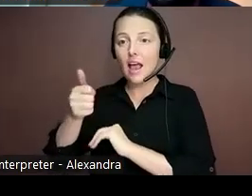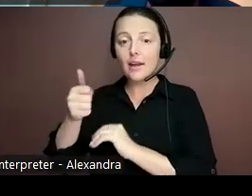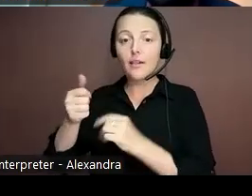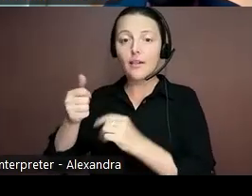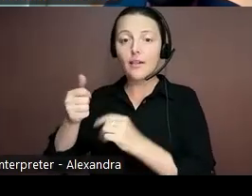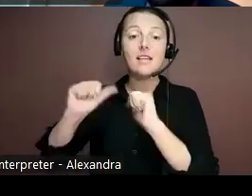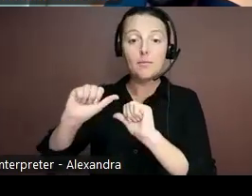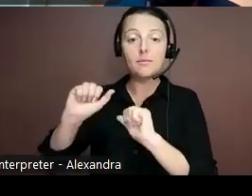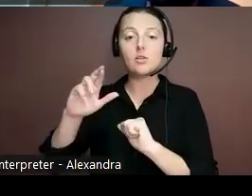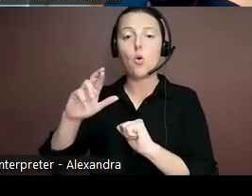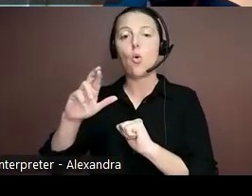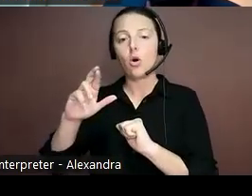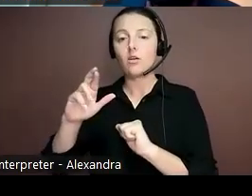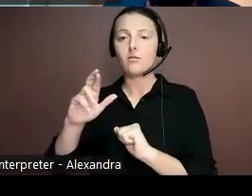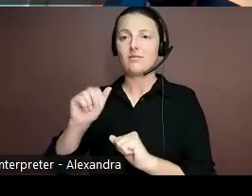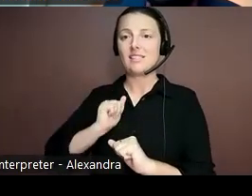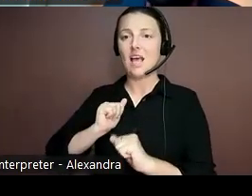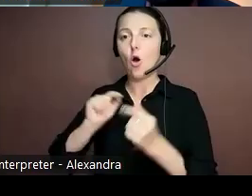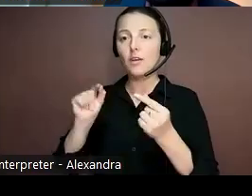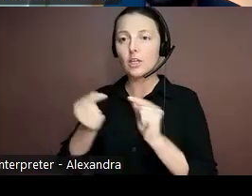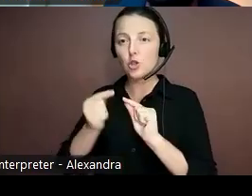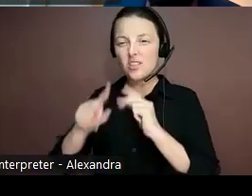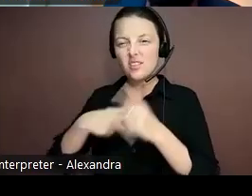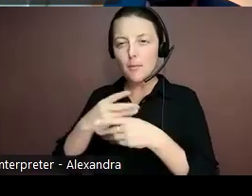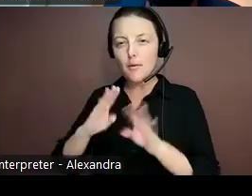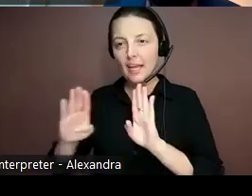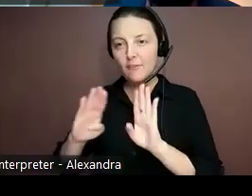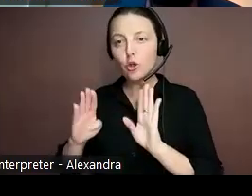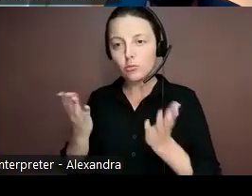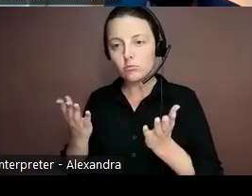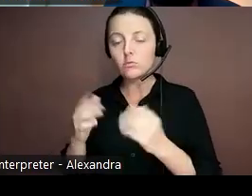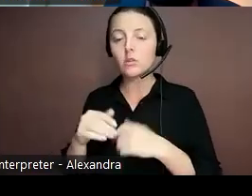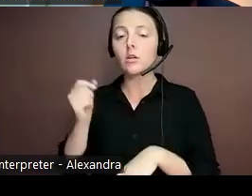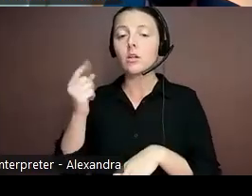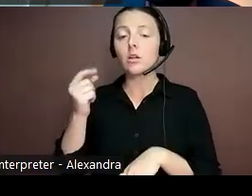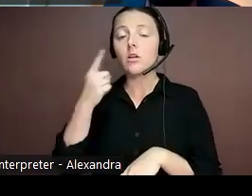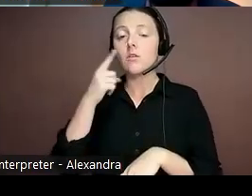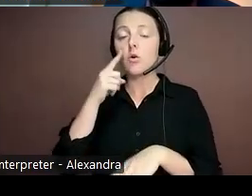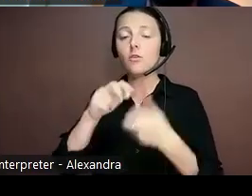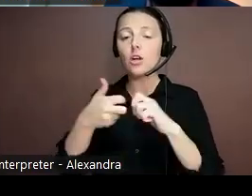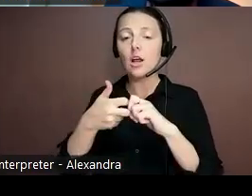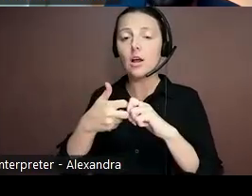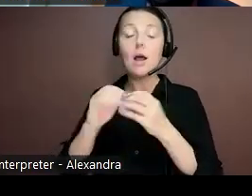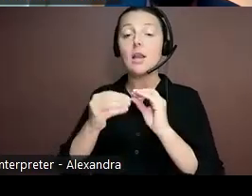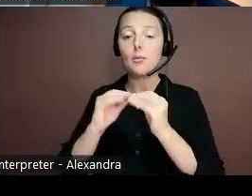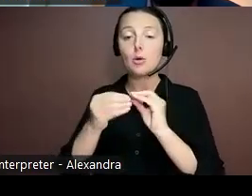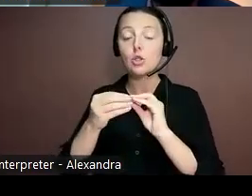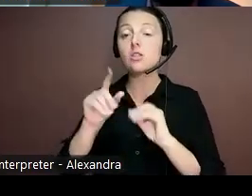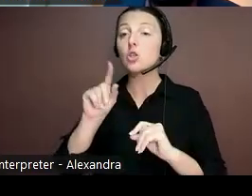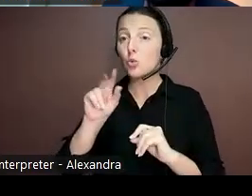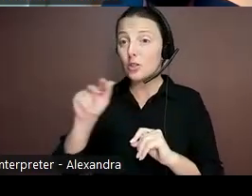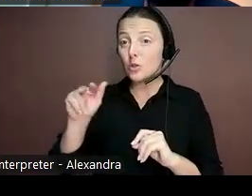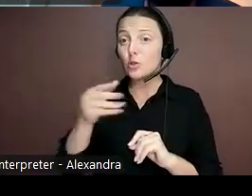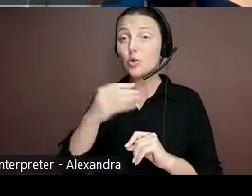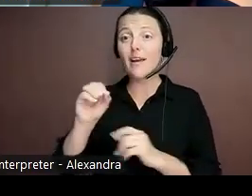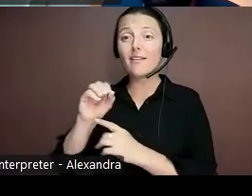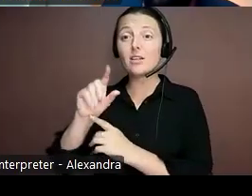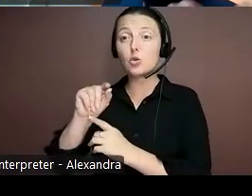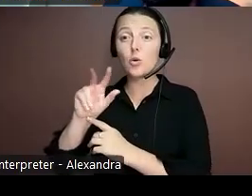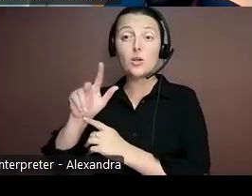of the numbers like um you know 20 uh 2022 and 2023 was still high but again we think well we